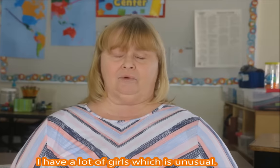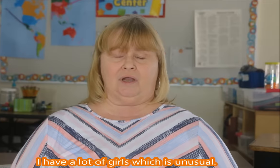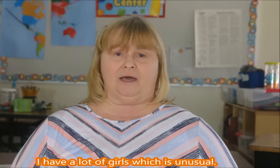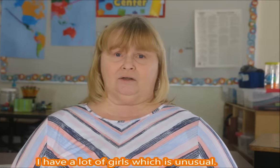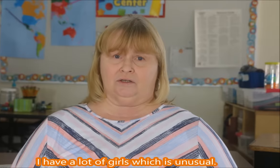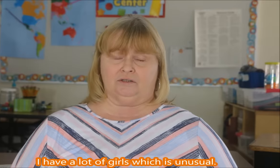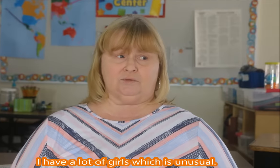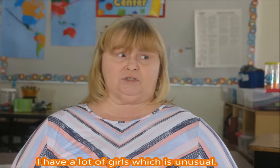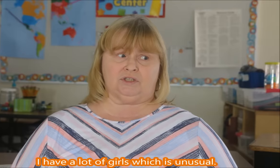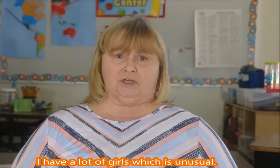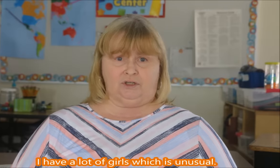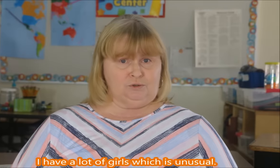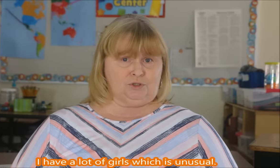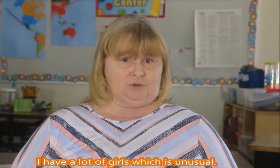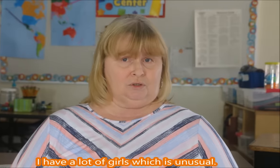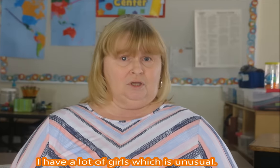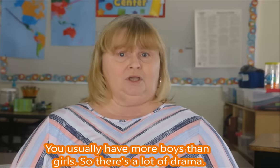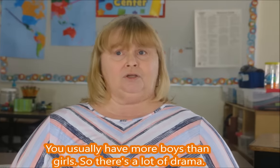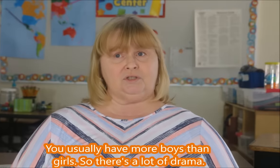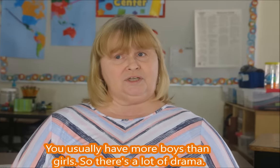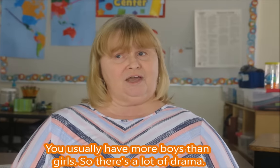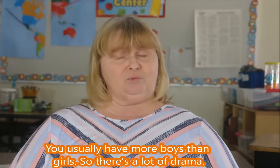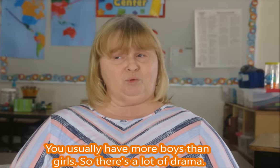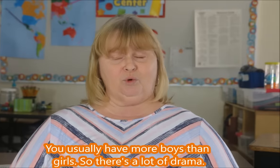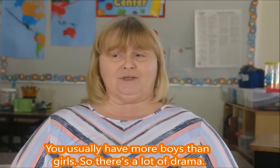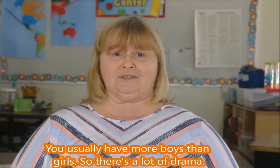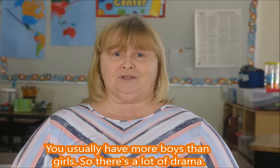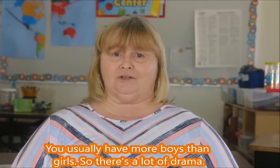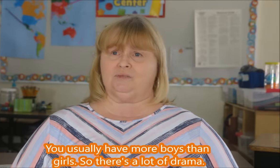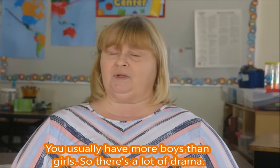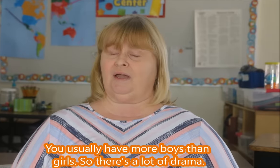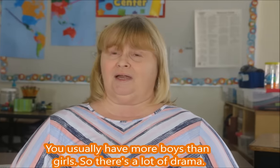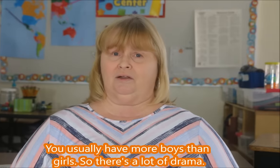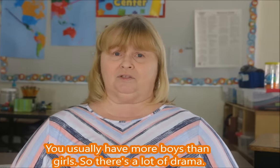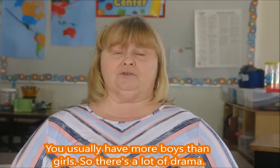a lot of girls which is unusual usually have more boys than girls but I go so